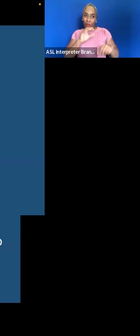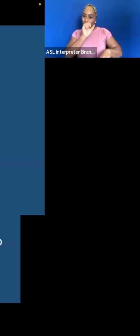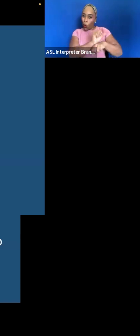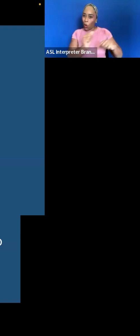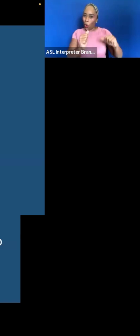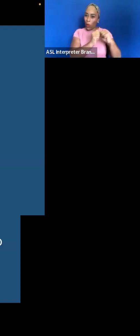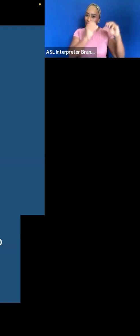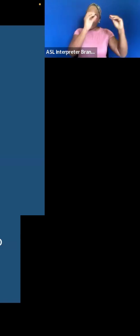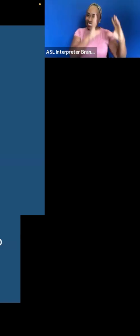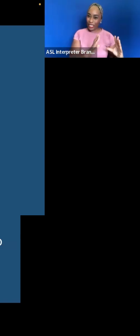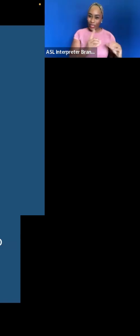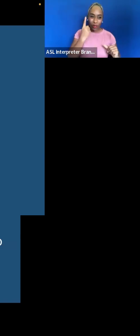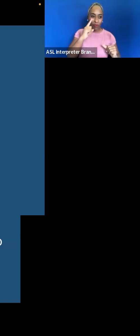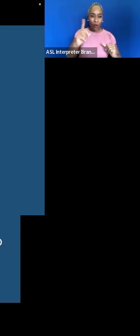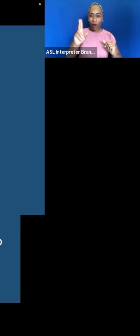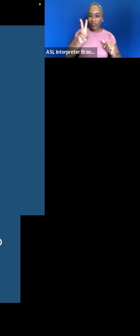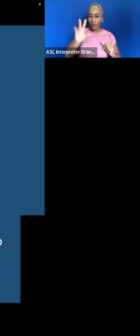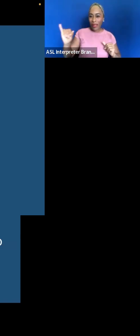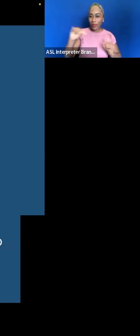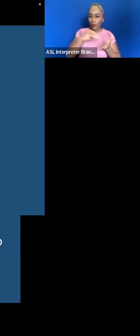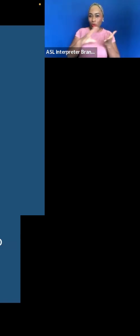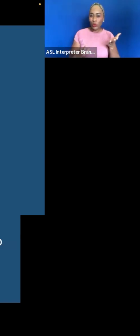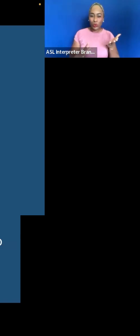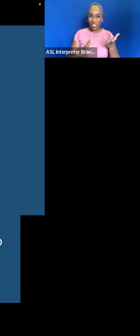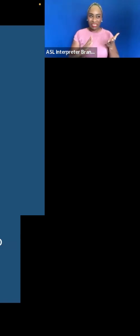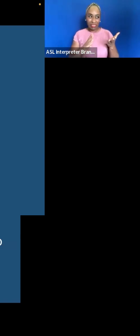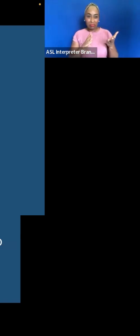They don't even really understand their job or what they do.